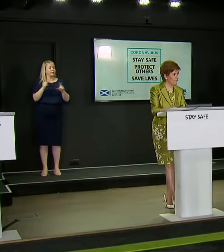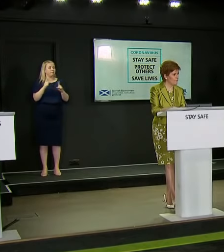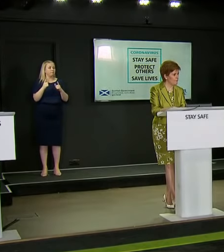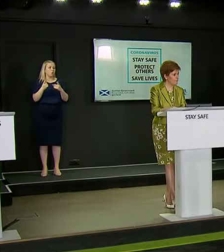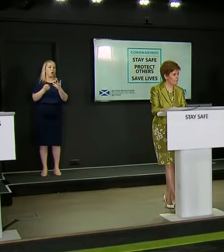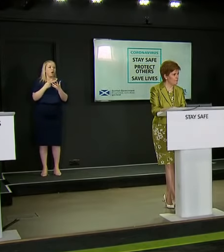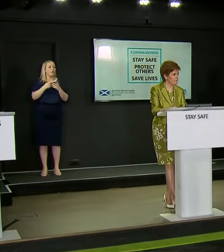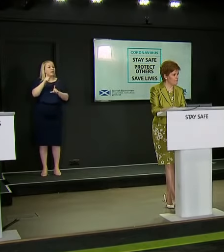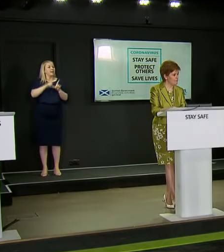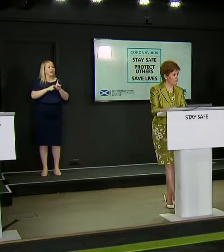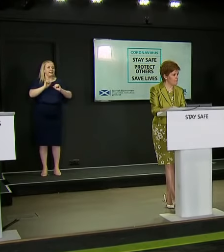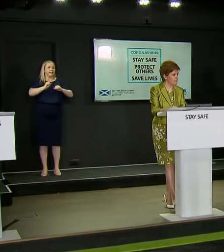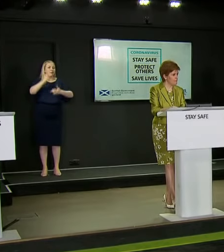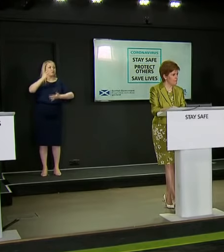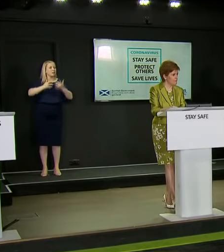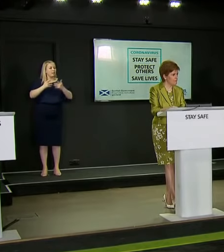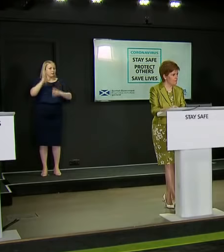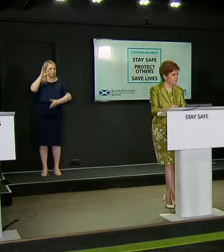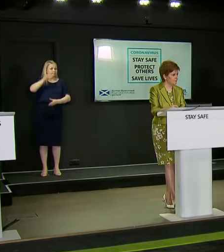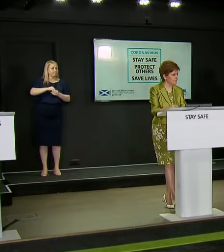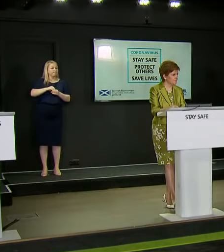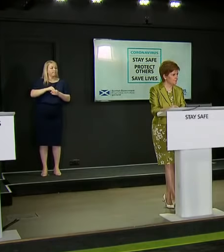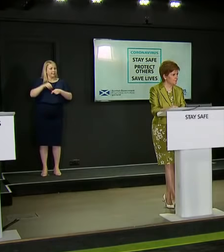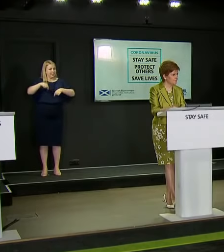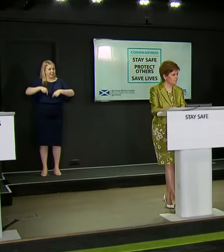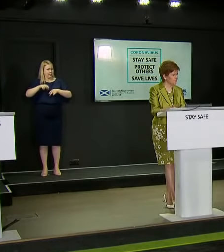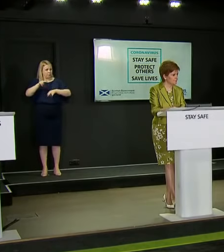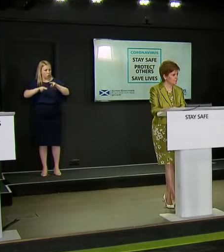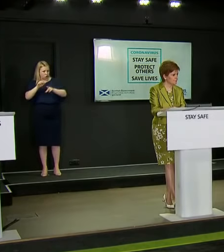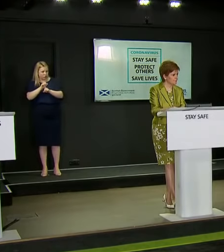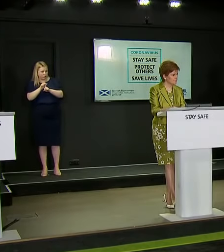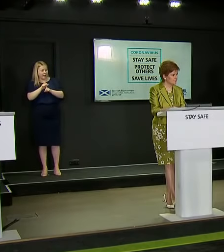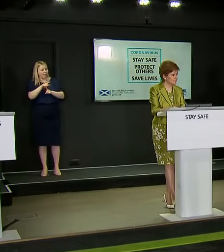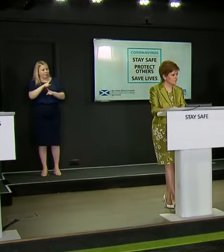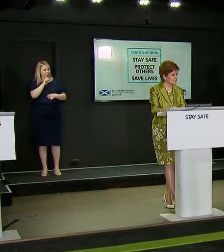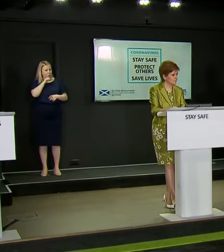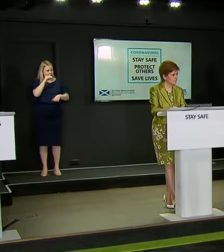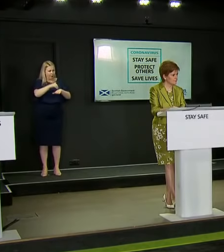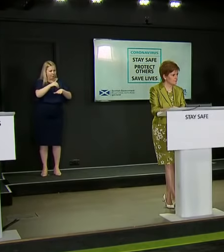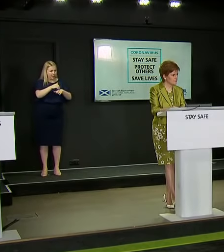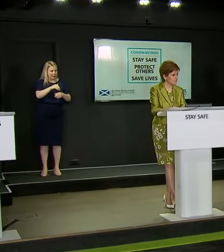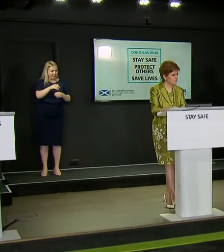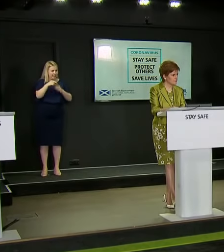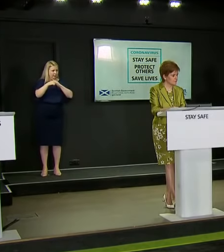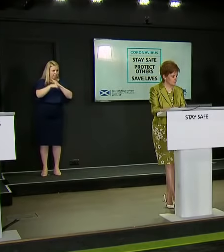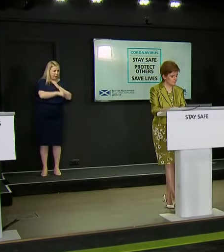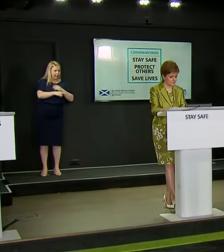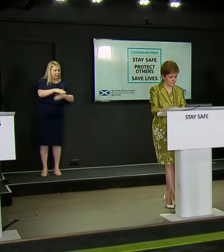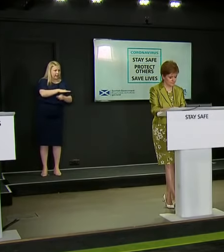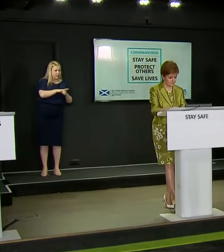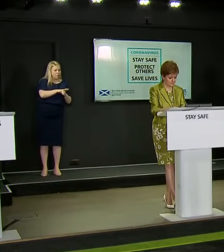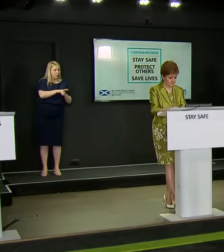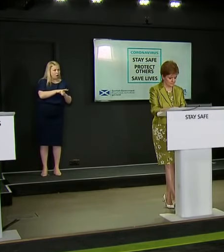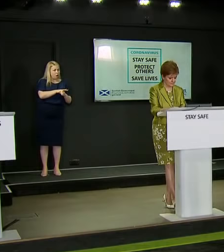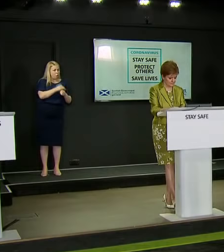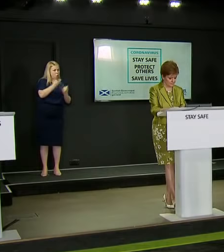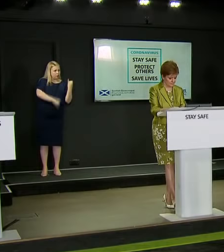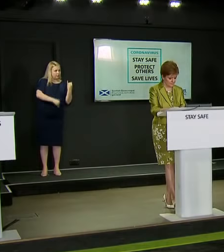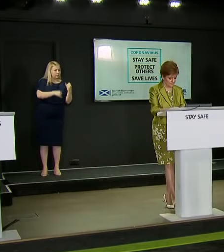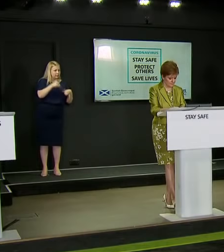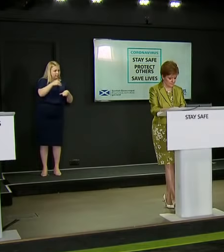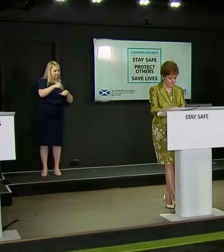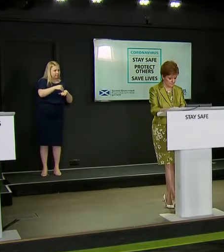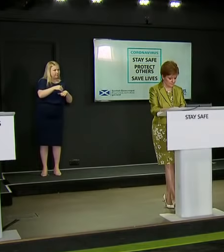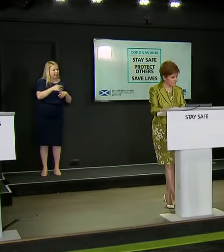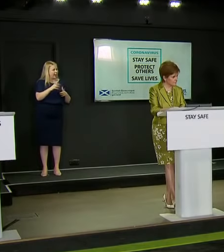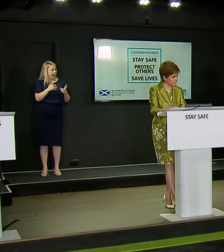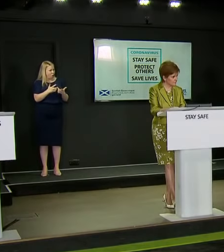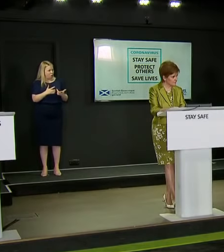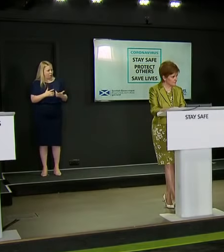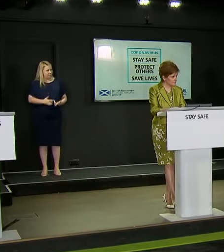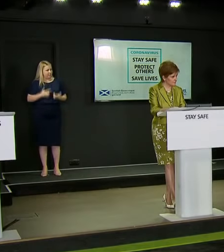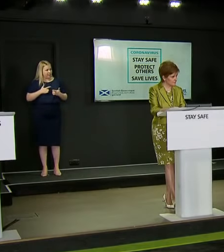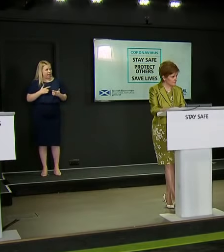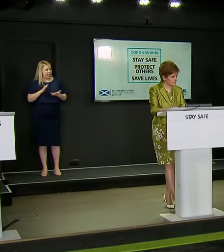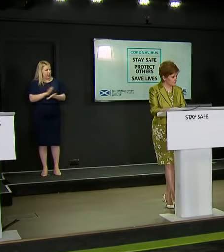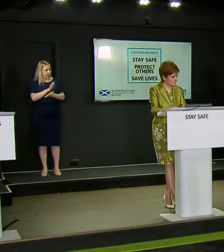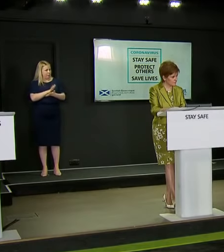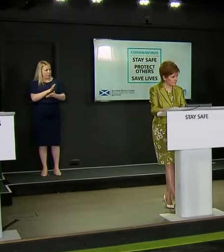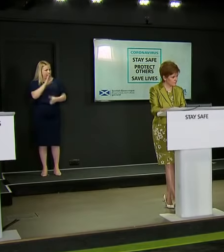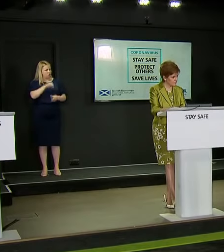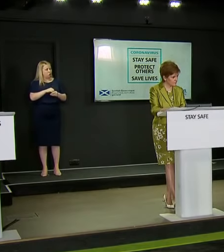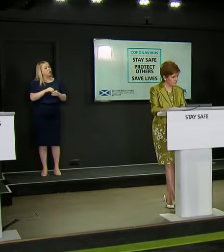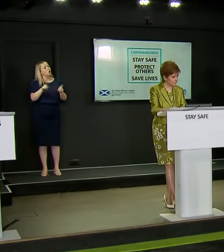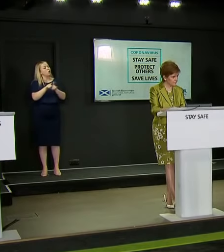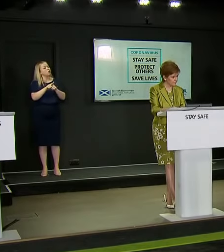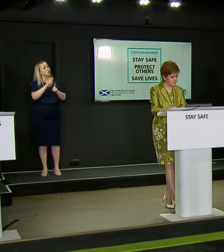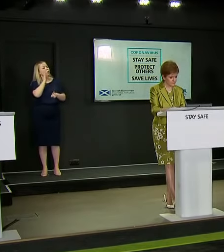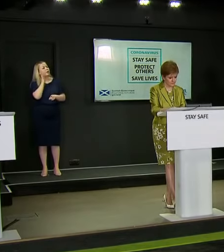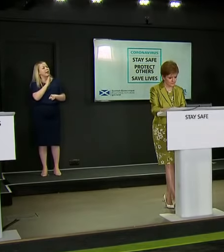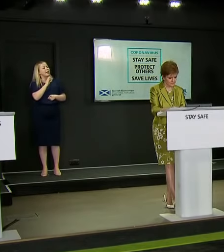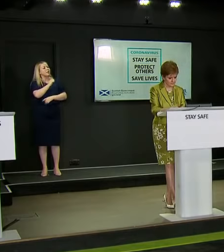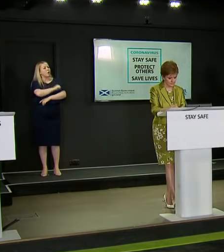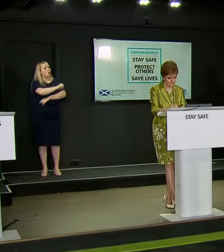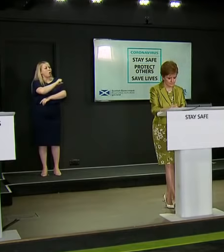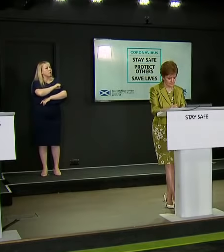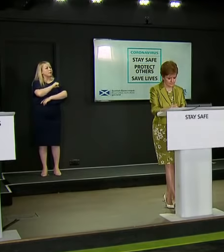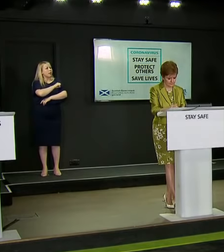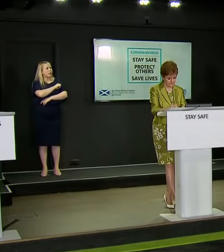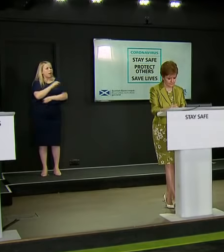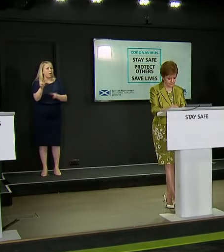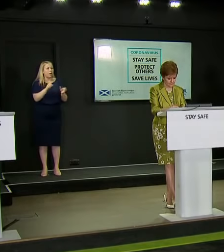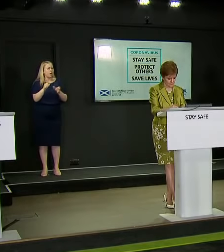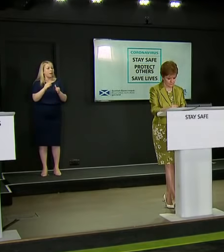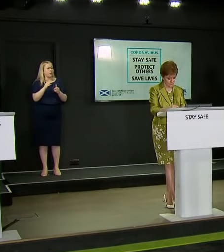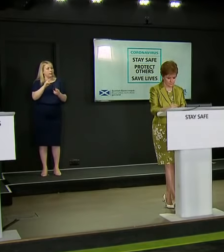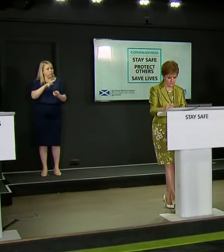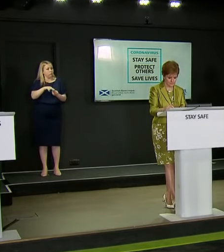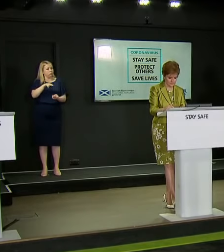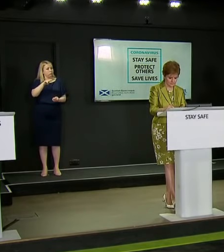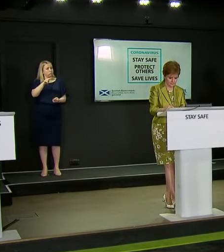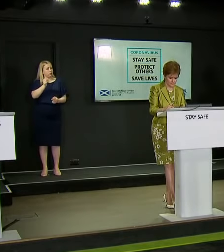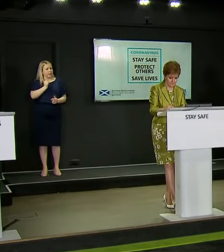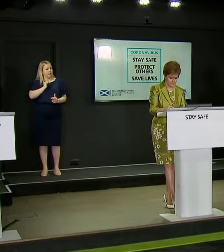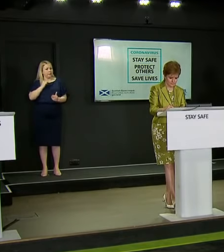the last few days for the first time in a while.